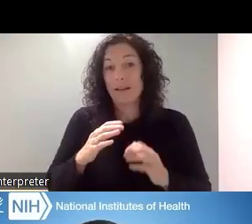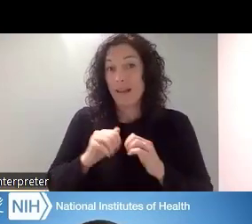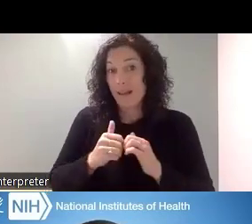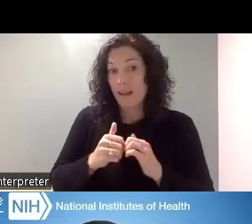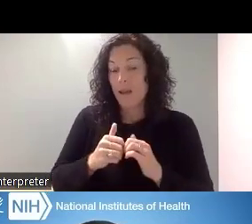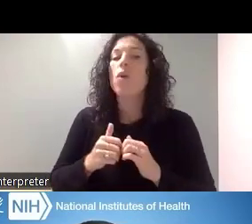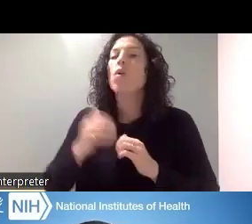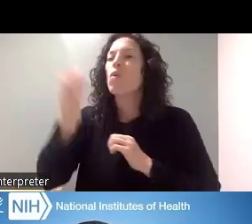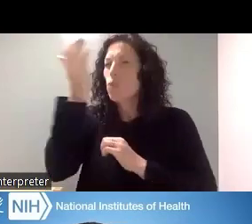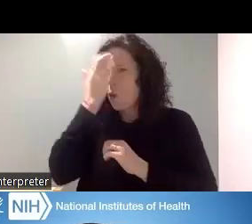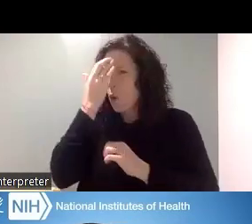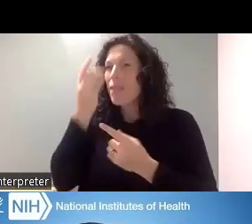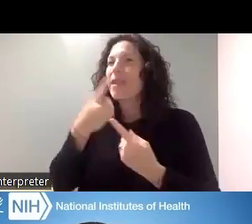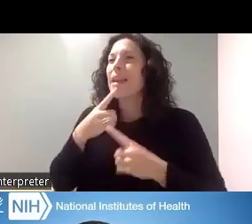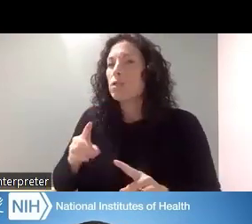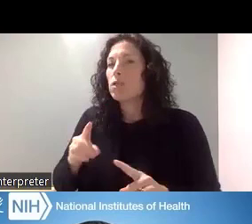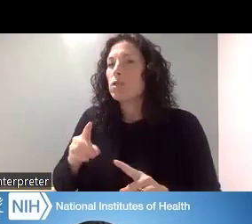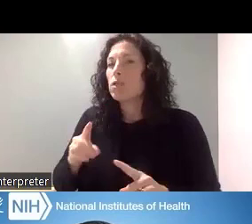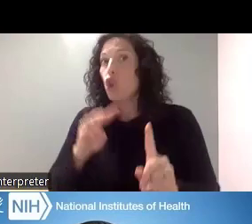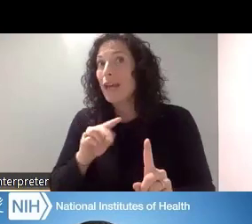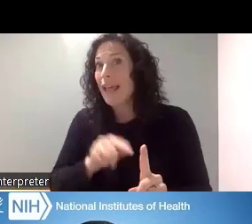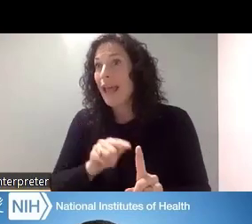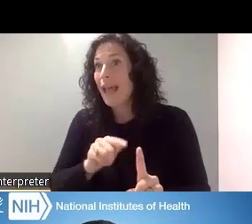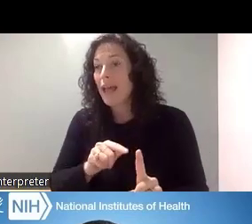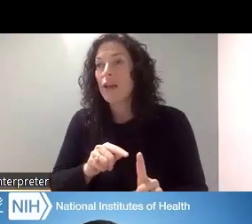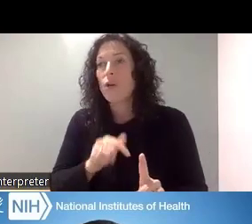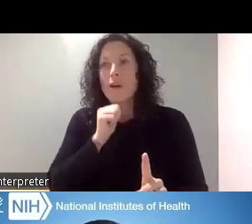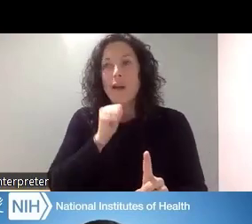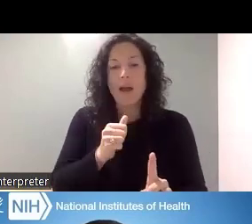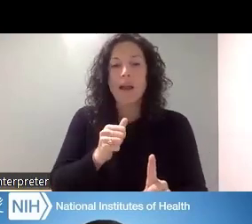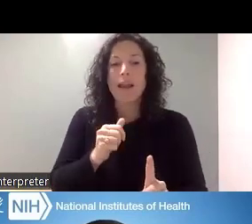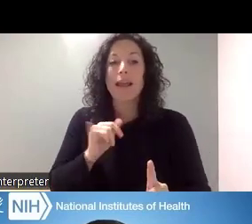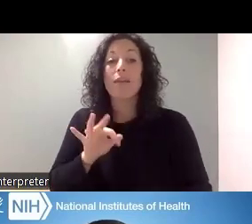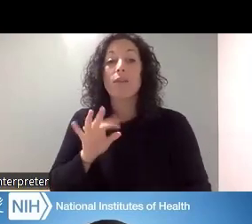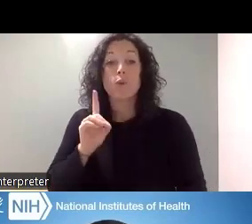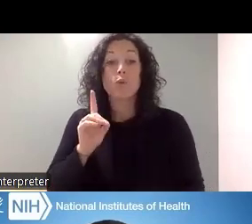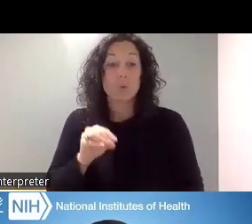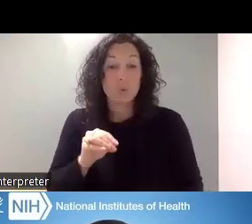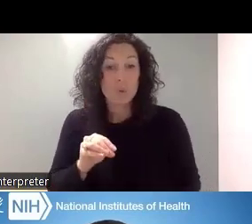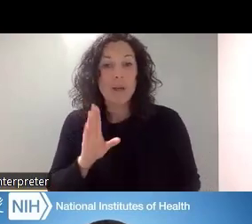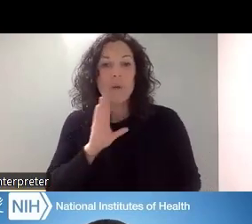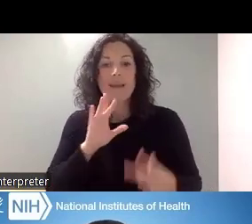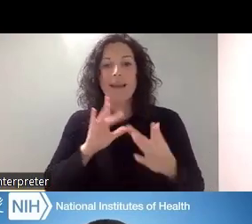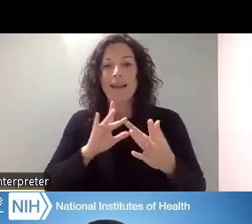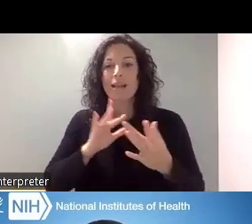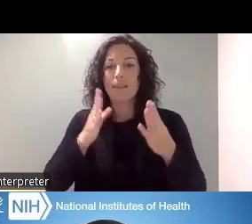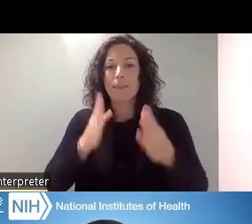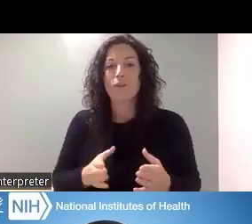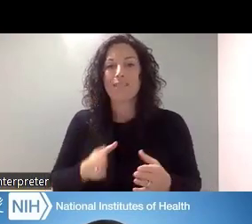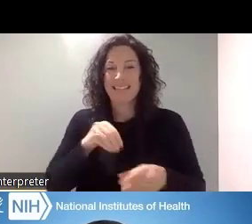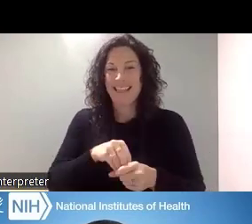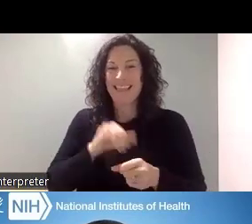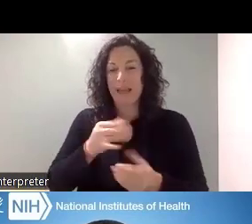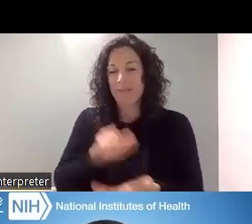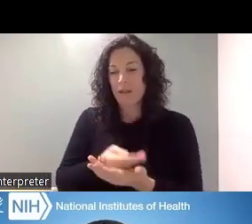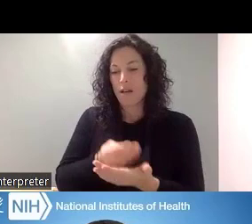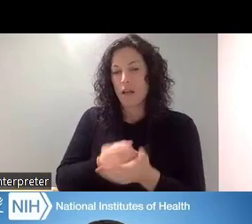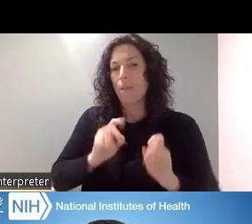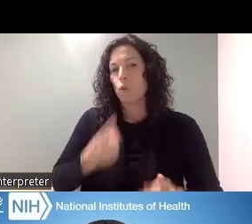you're looking at or not. And so if you do, there will likely be a contact person in that funding opportunity announcement.